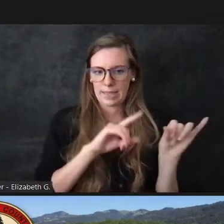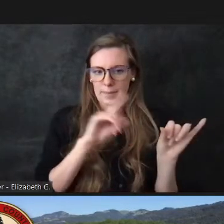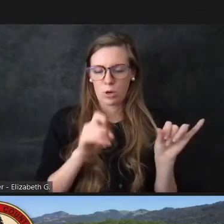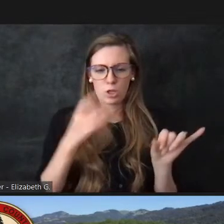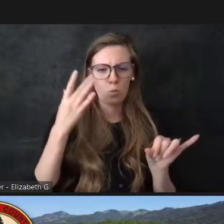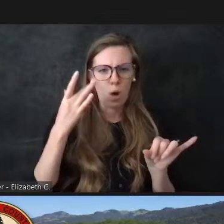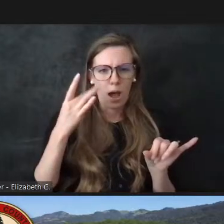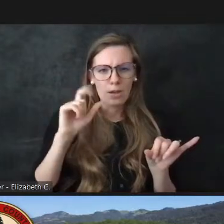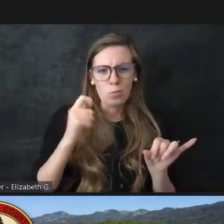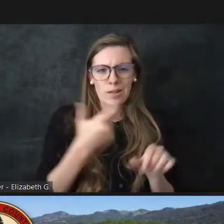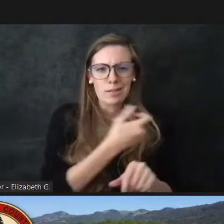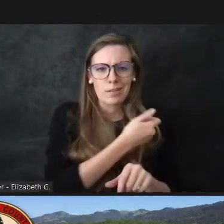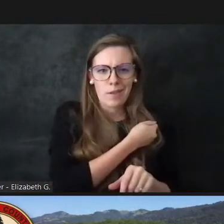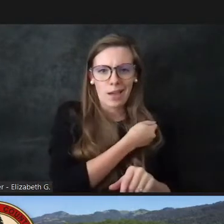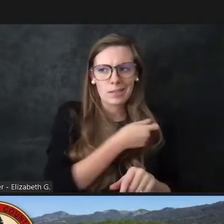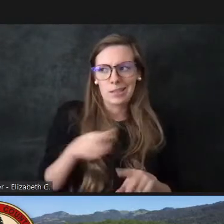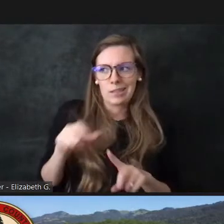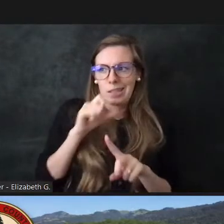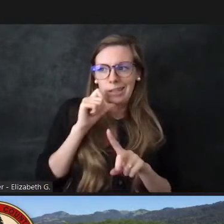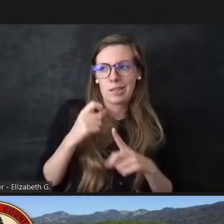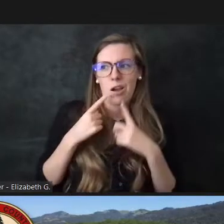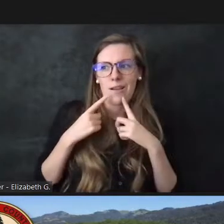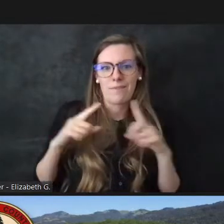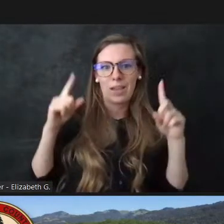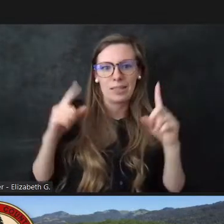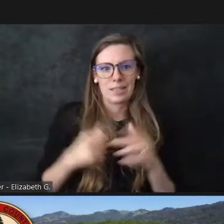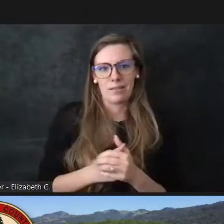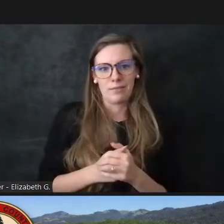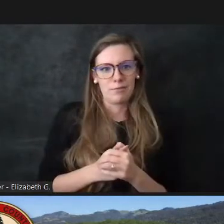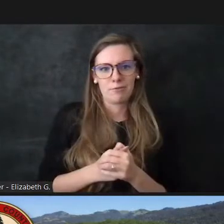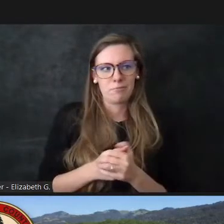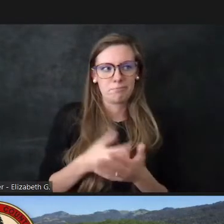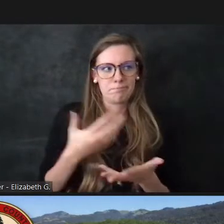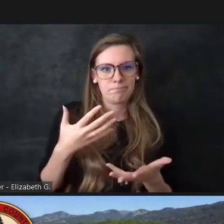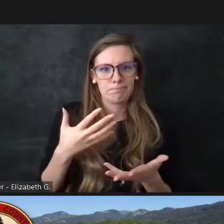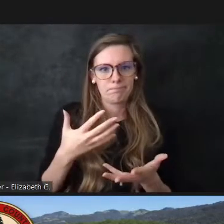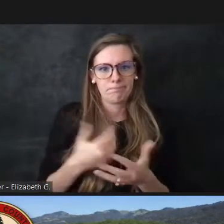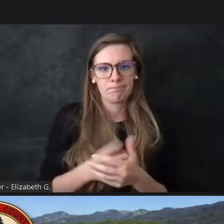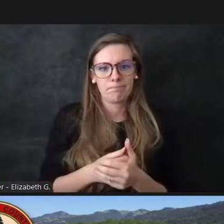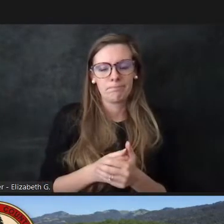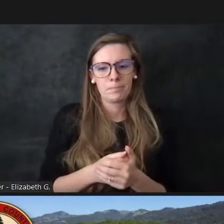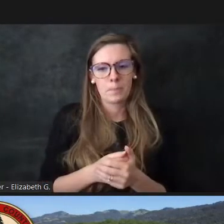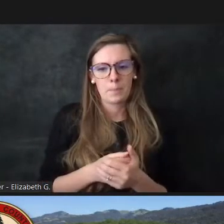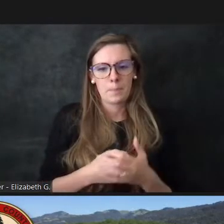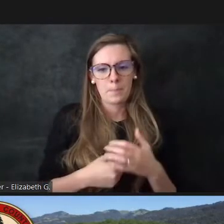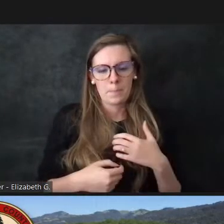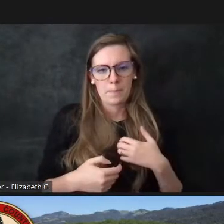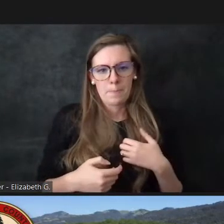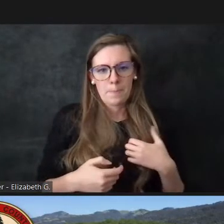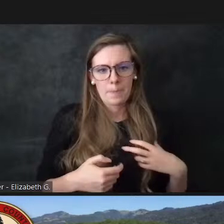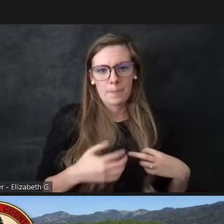And we know that the vaccine is not 100% effective against the infection,